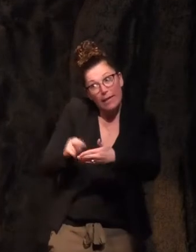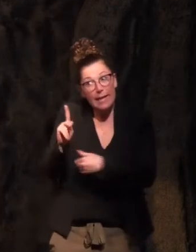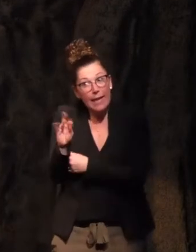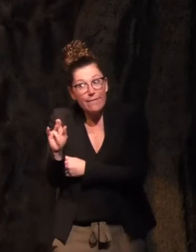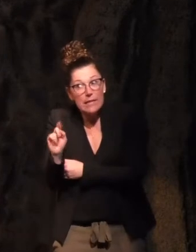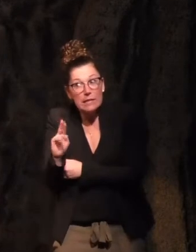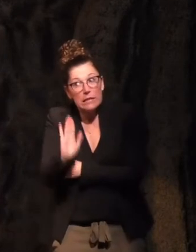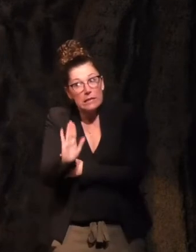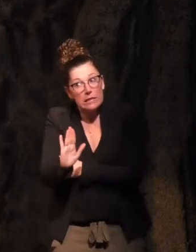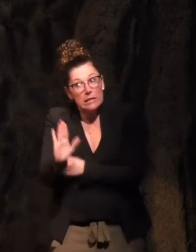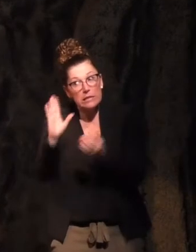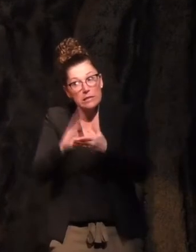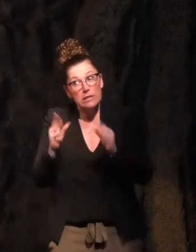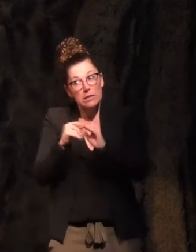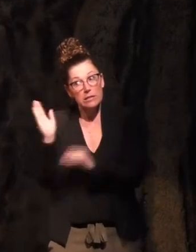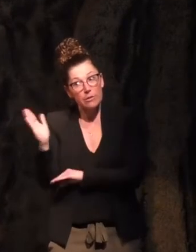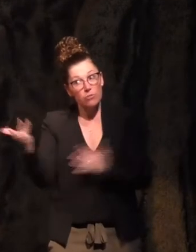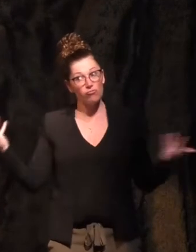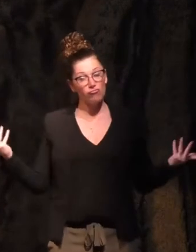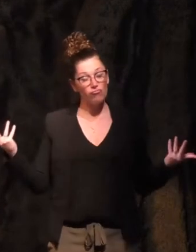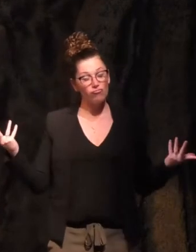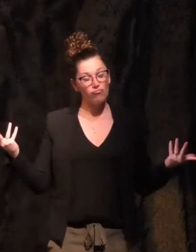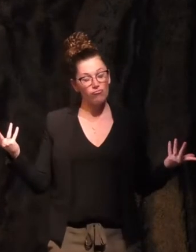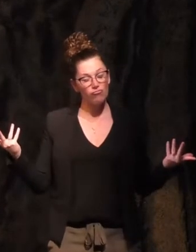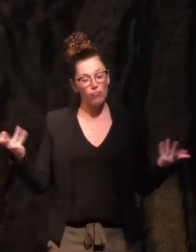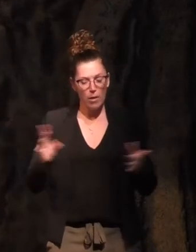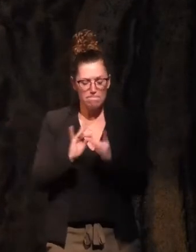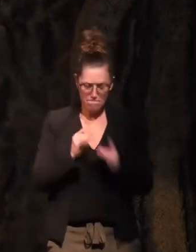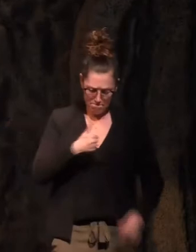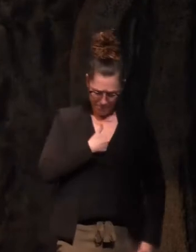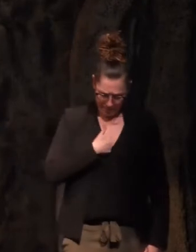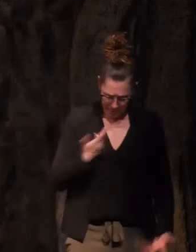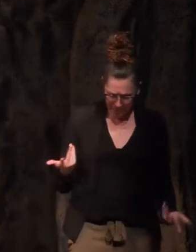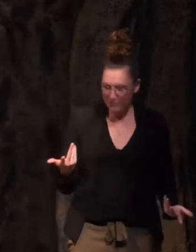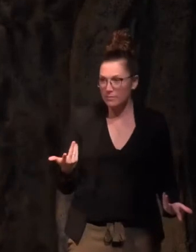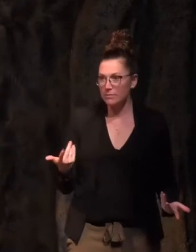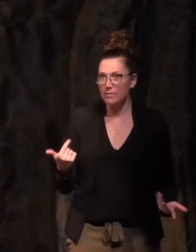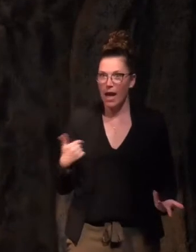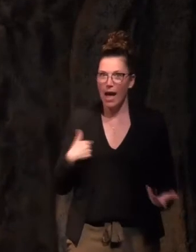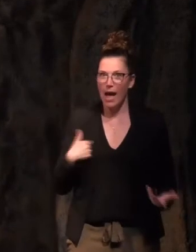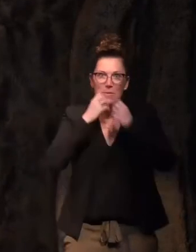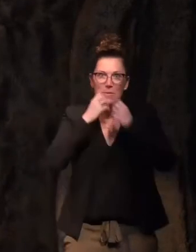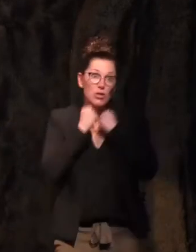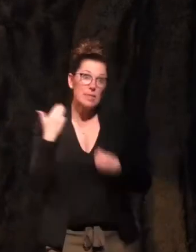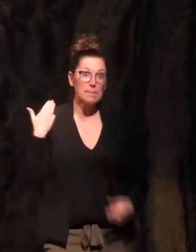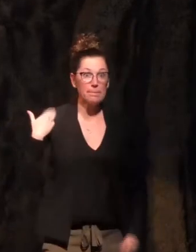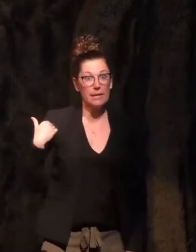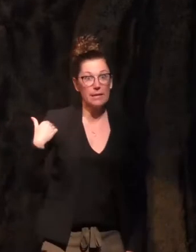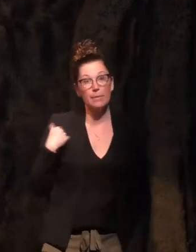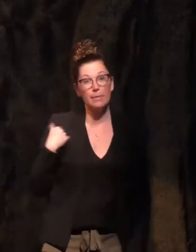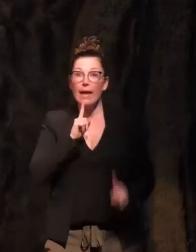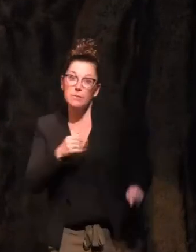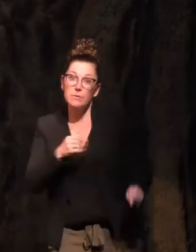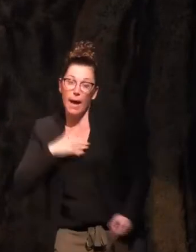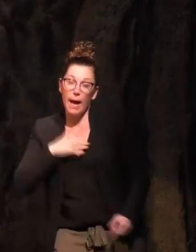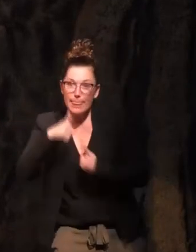And also, just you know, to speak about myself for a second that I really appreciate if the minister would get back to me about my letter. You know I spent a lot of time on it